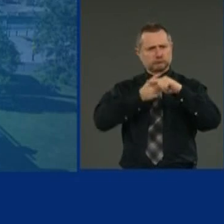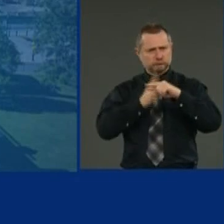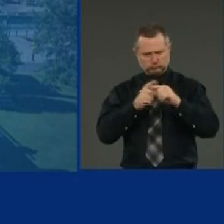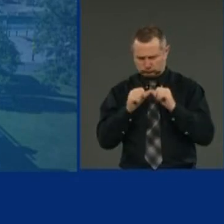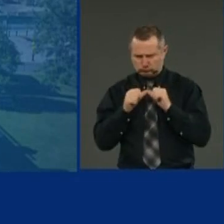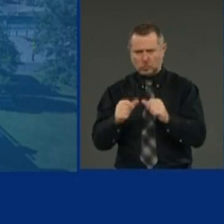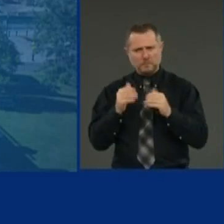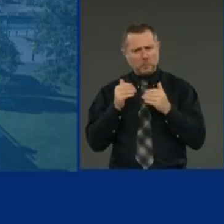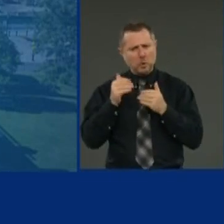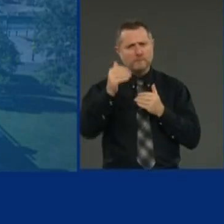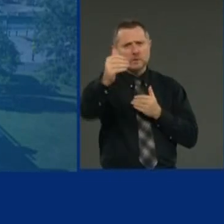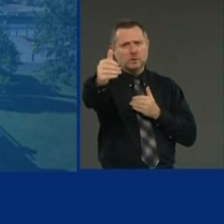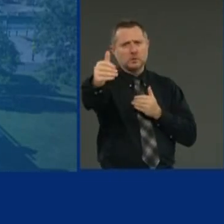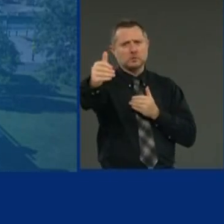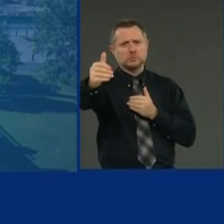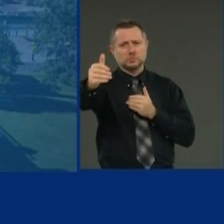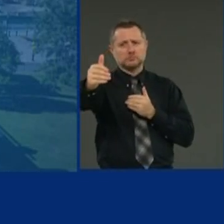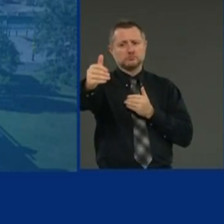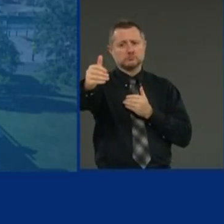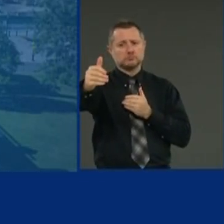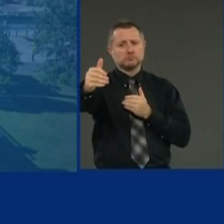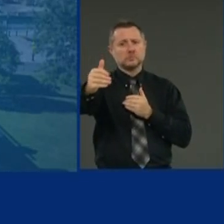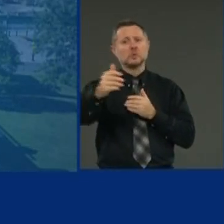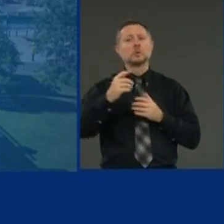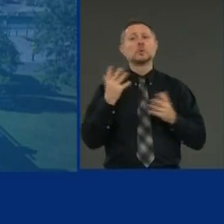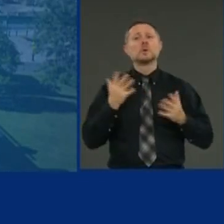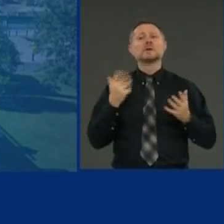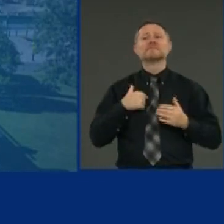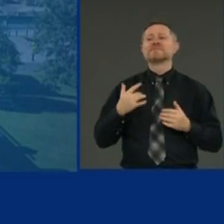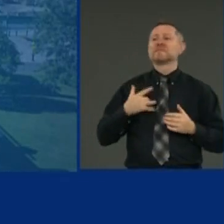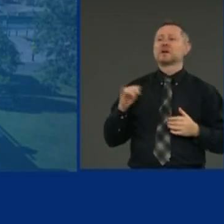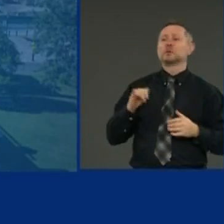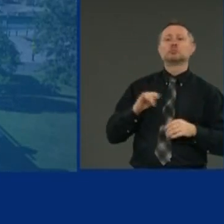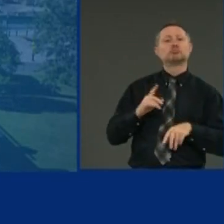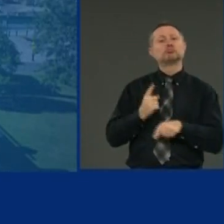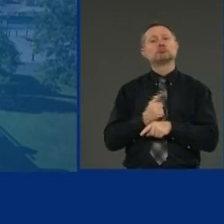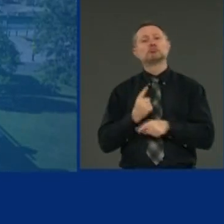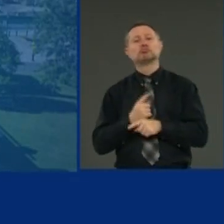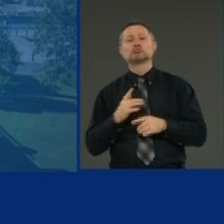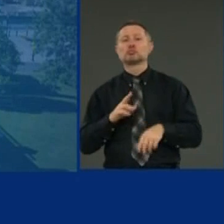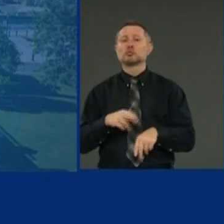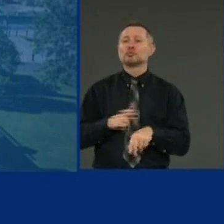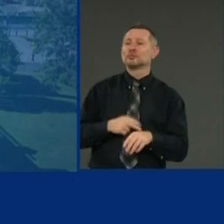NOBODY GOES BACK. WE GO FORWARD.